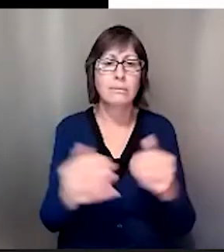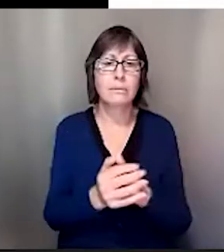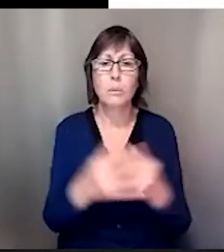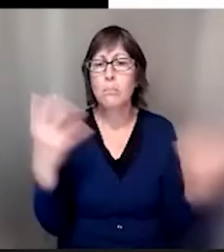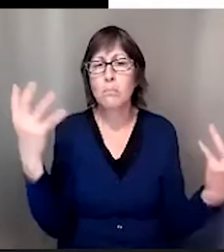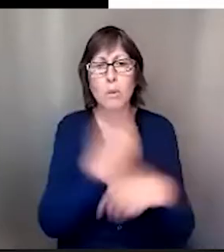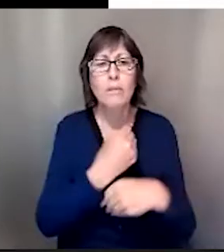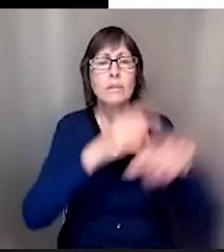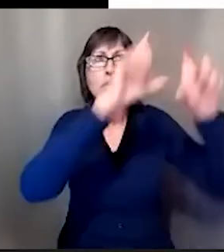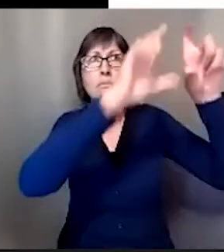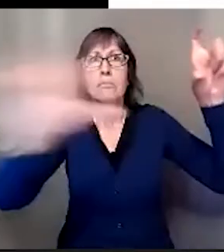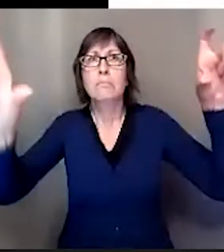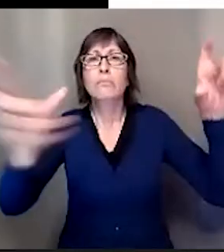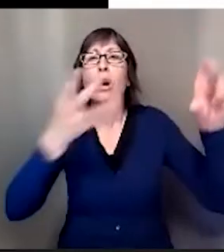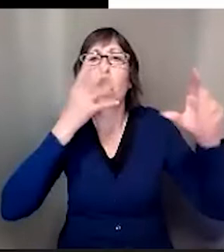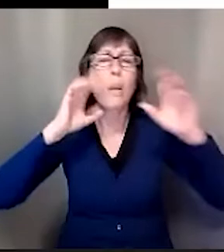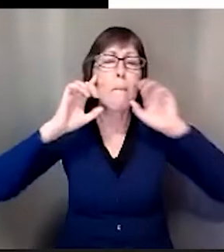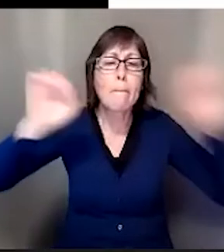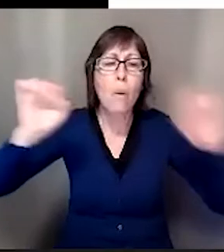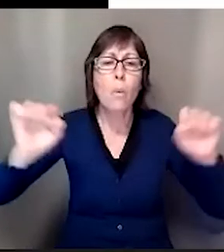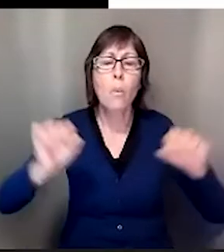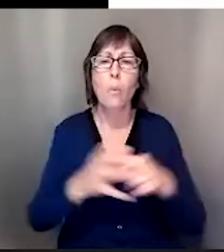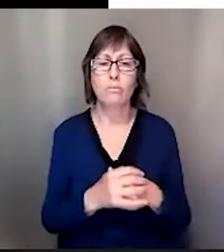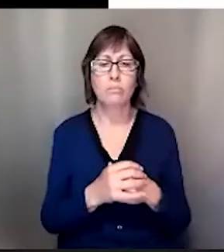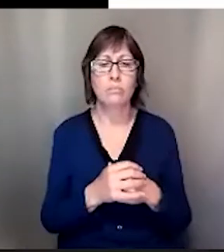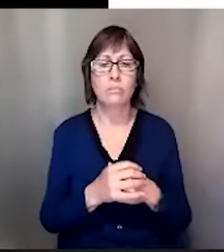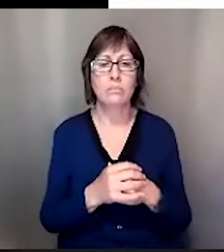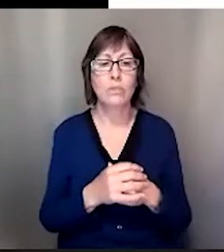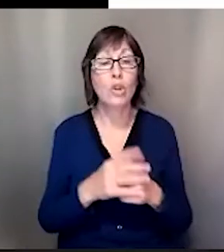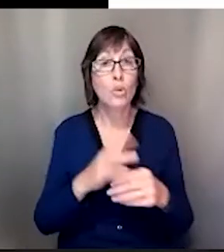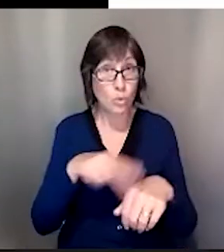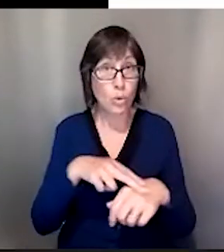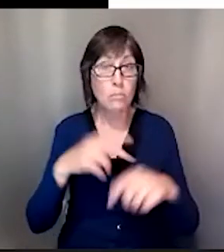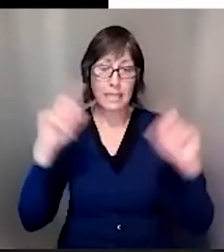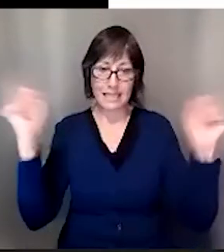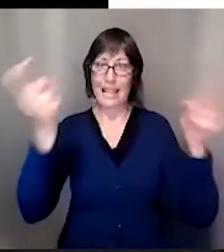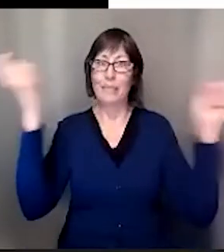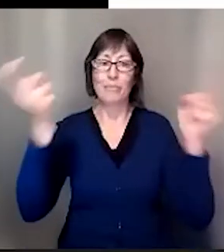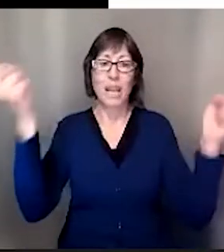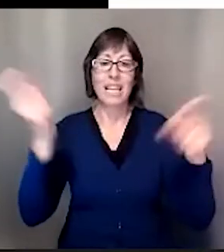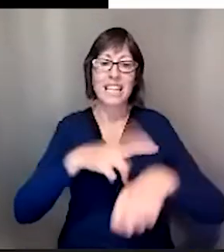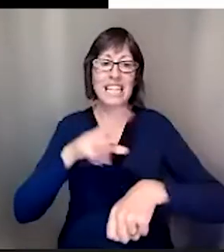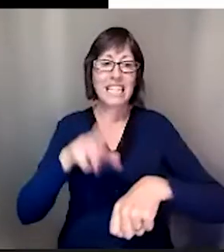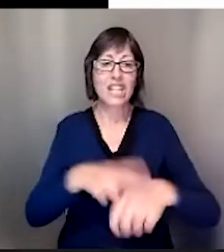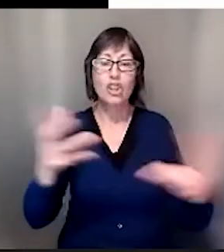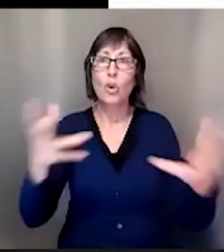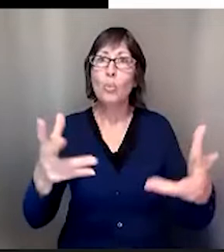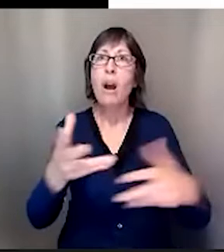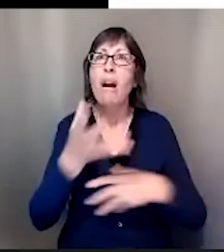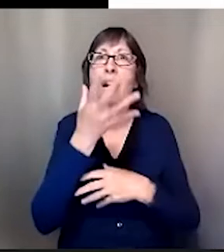the banner designs have been celebratory in nature and have provided vibrancy to the public realm.